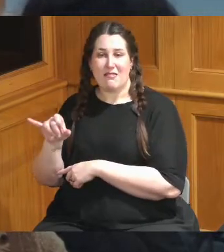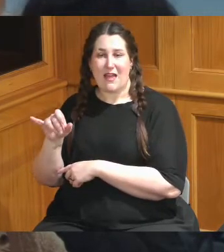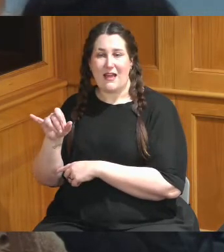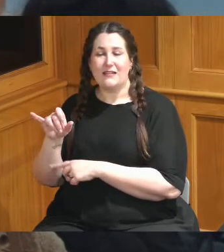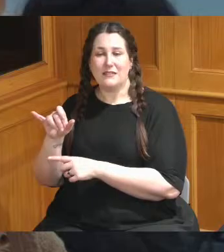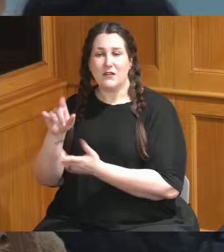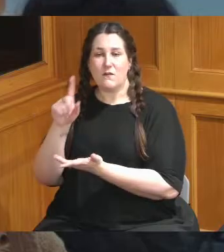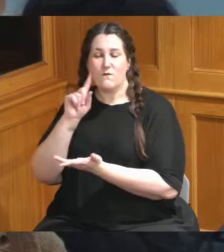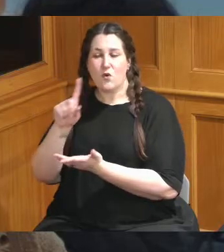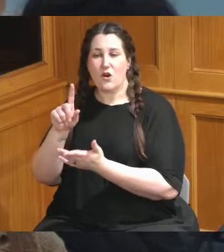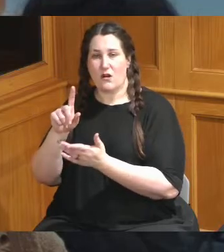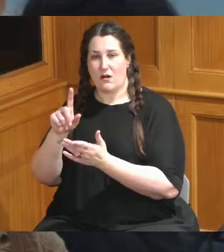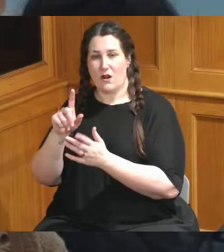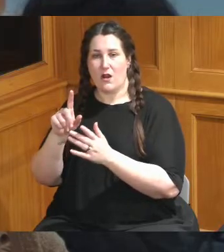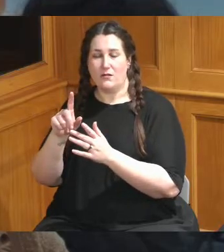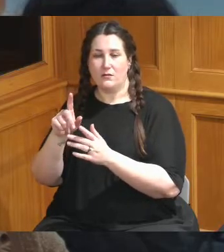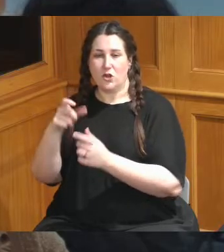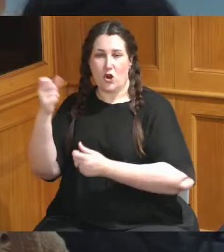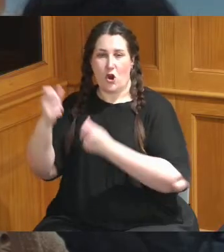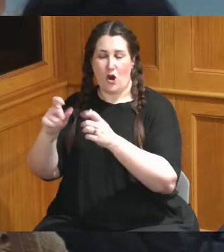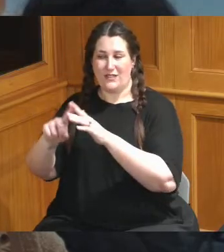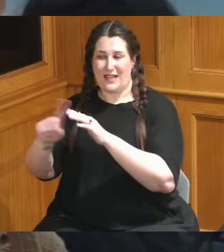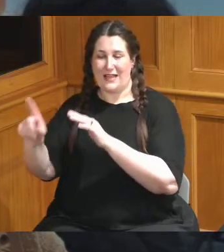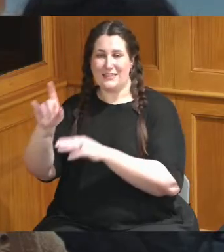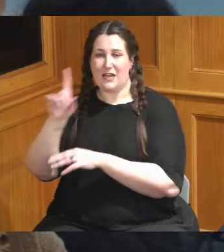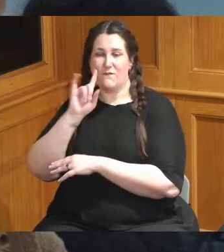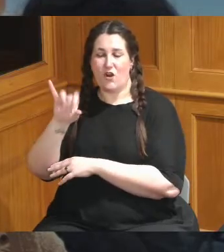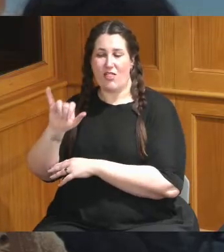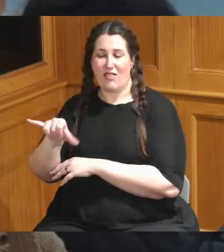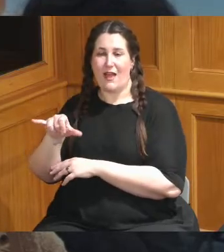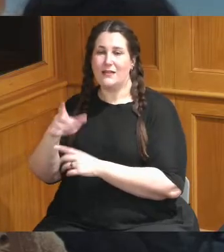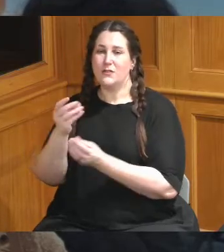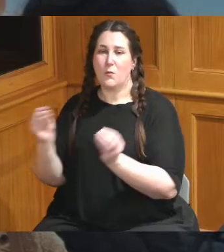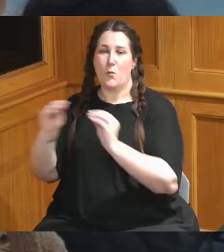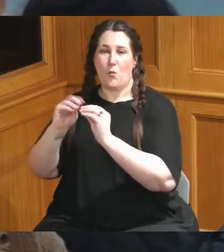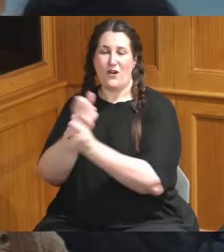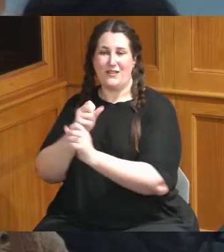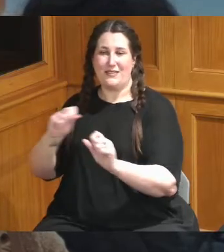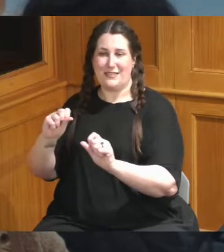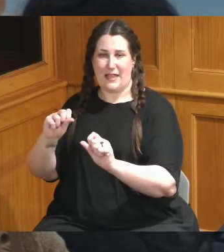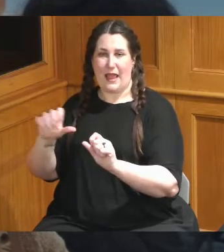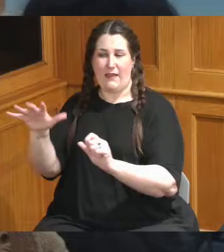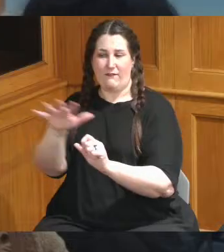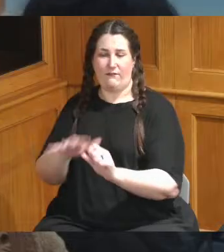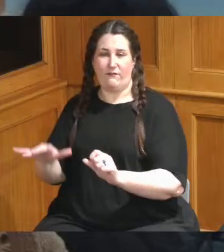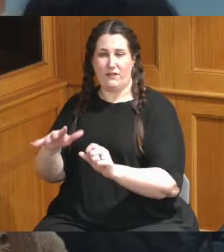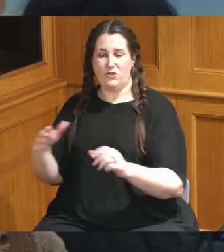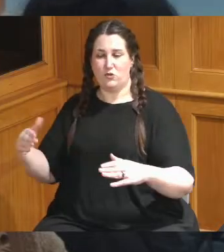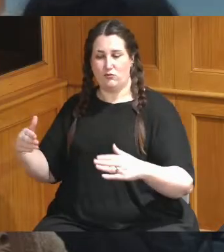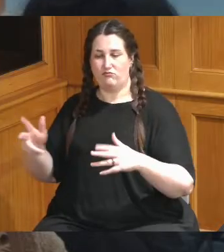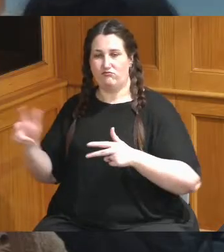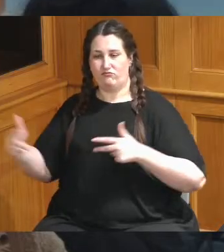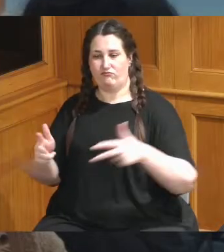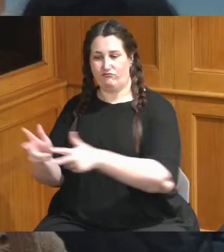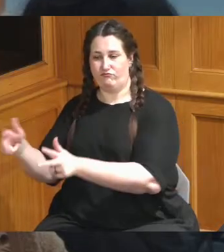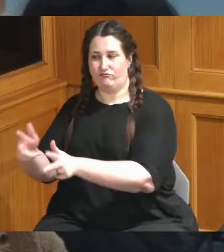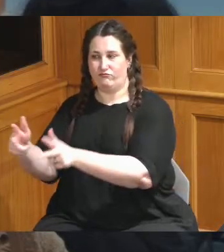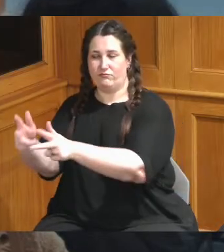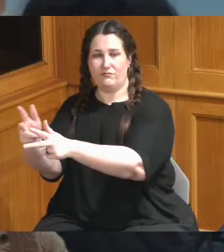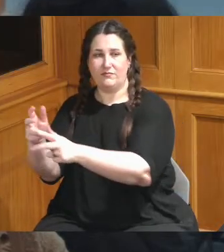exiting Wingham Drive. This will allow more safe movement from that area. Thank you. I like seeing